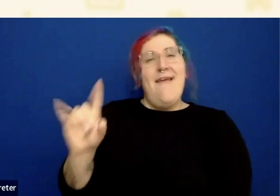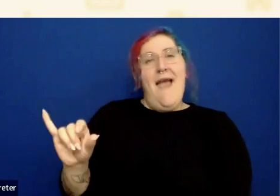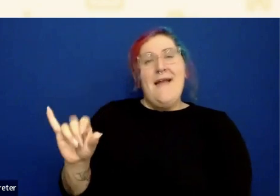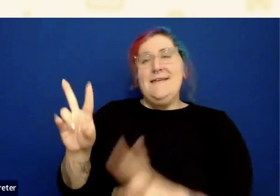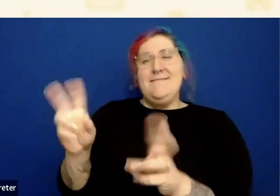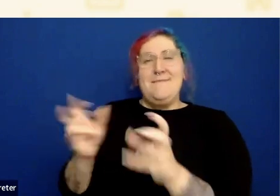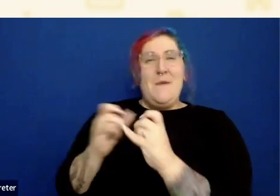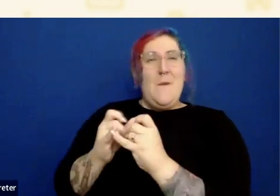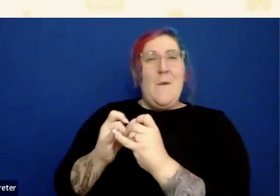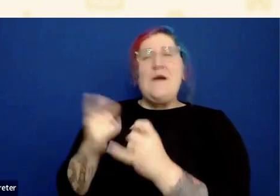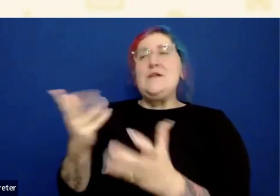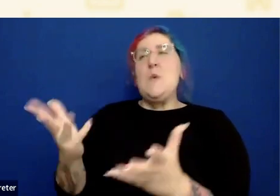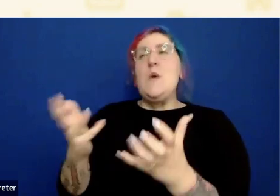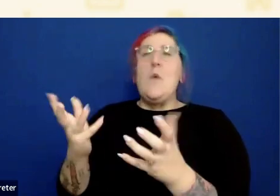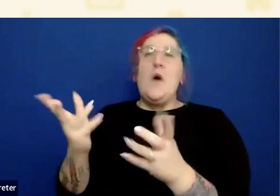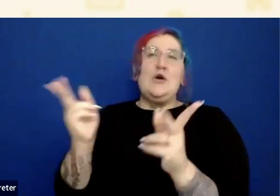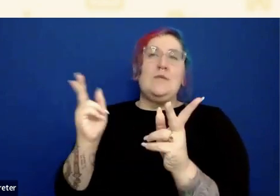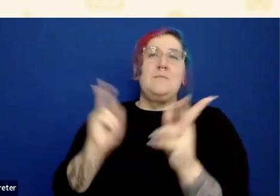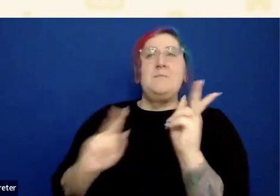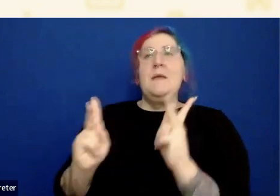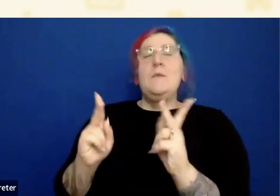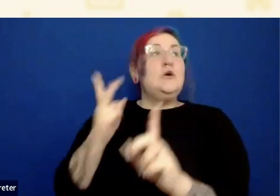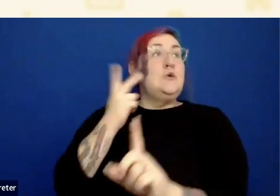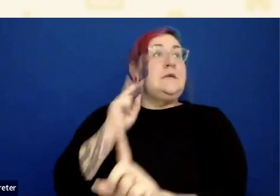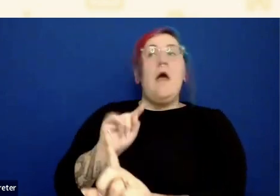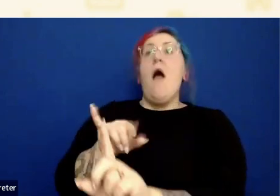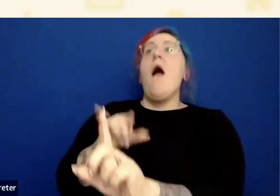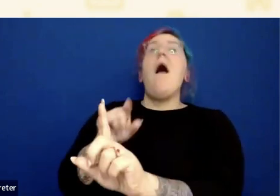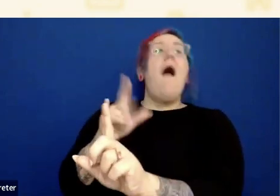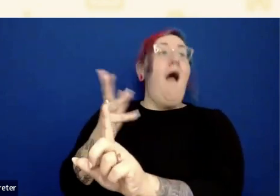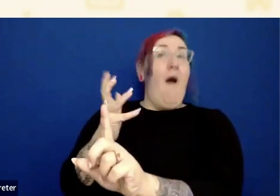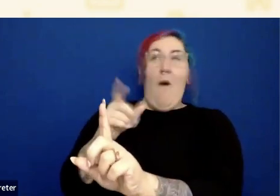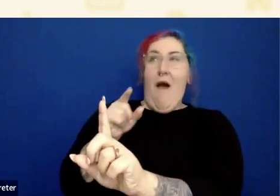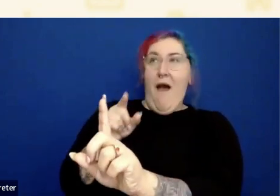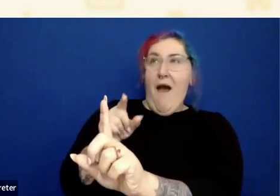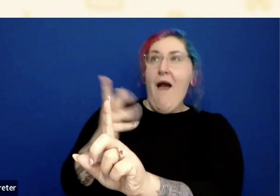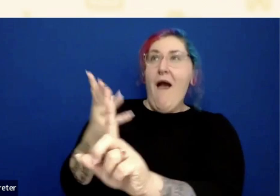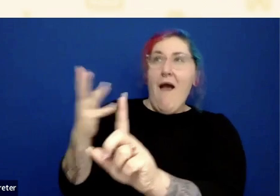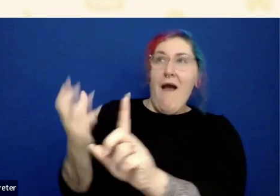that people want to do in terms of living the mission of the foundation,